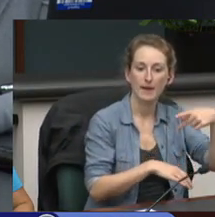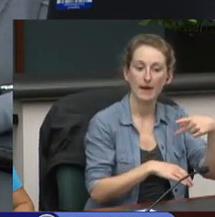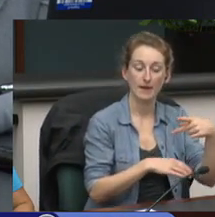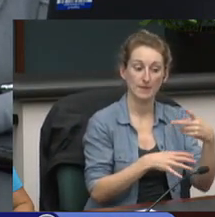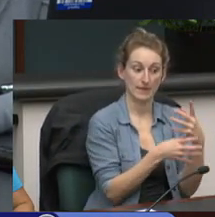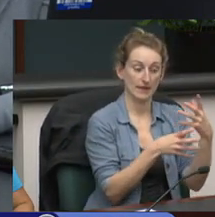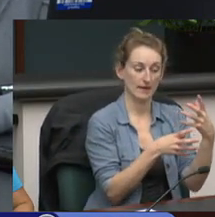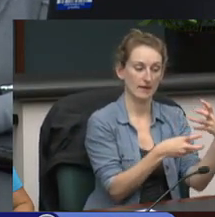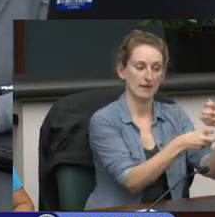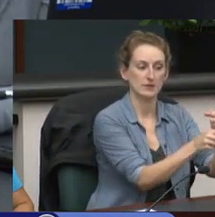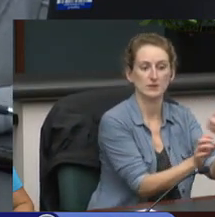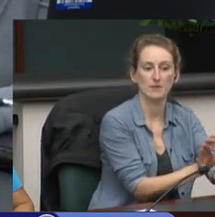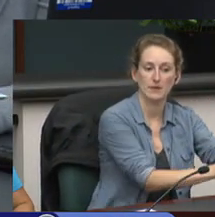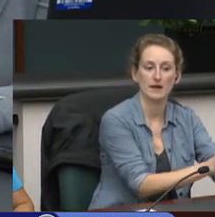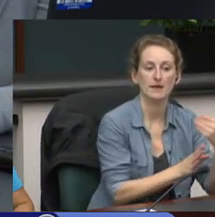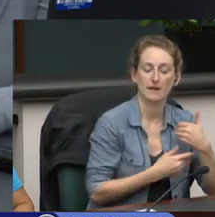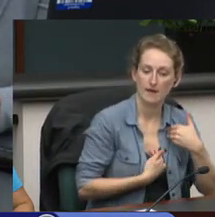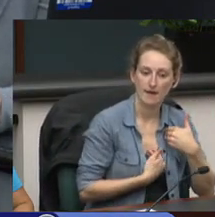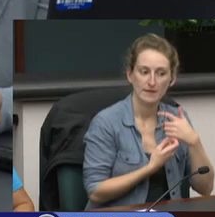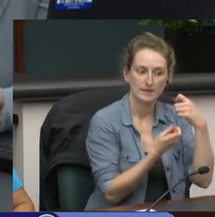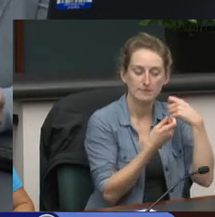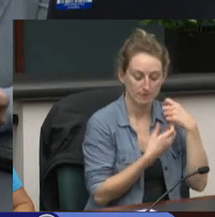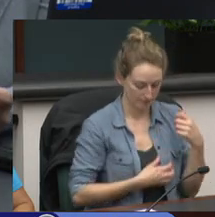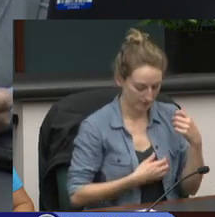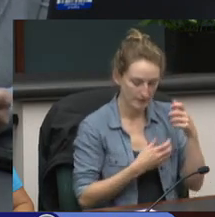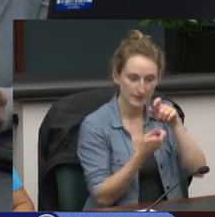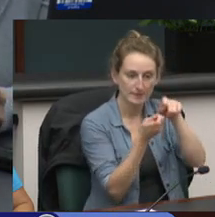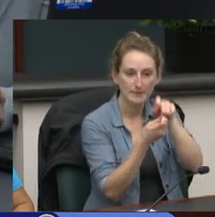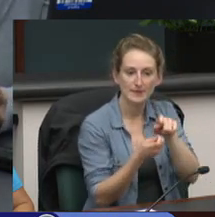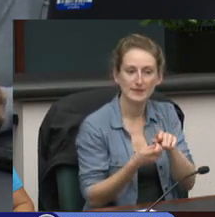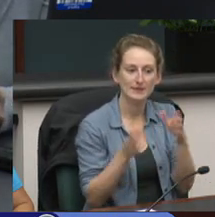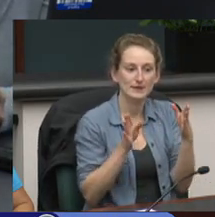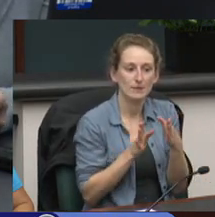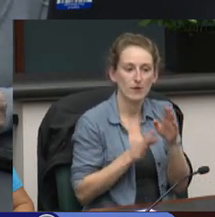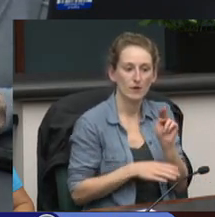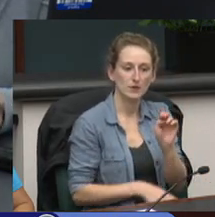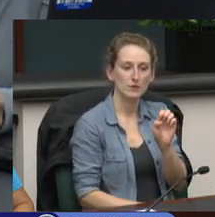areas in town that create those kind of small nodes that where we would look to